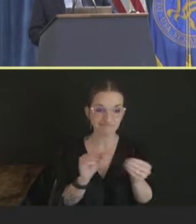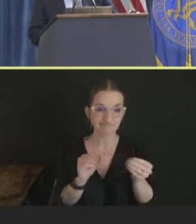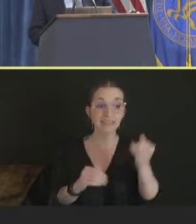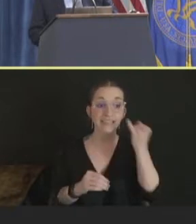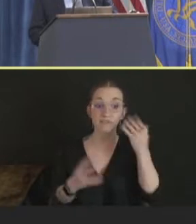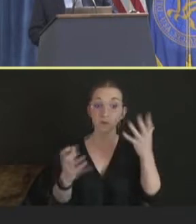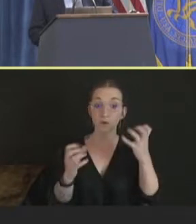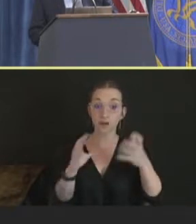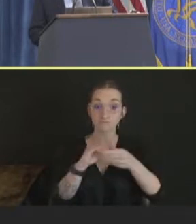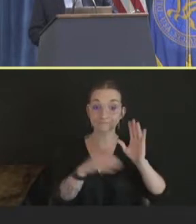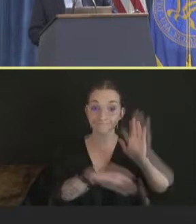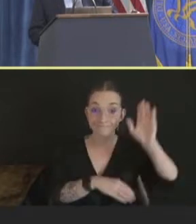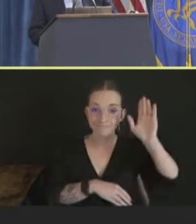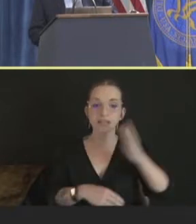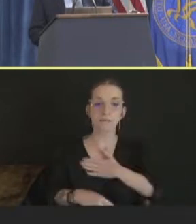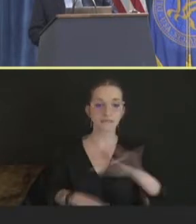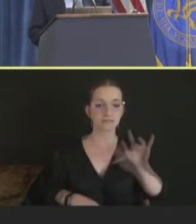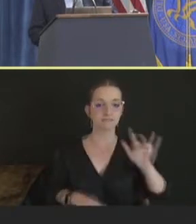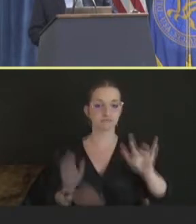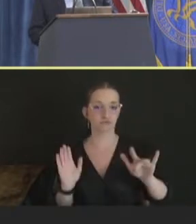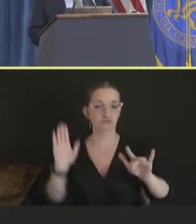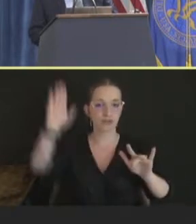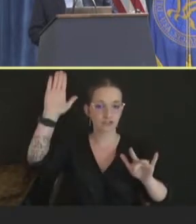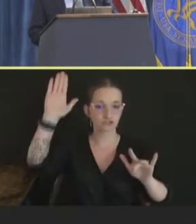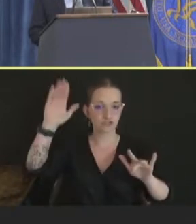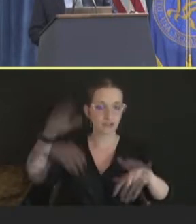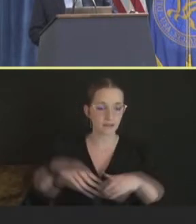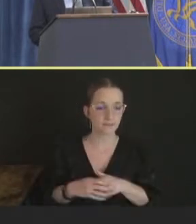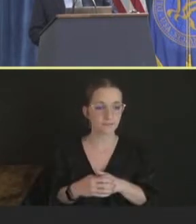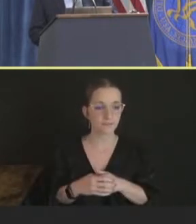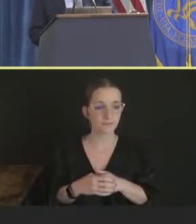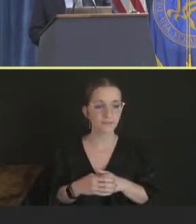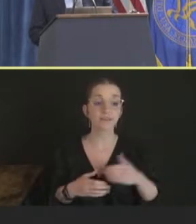During discussion, I asked that all members and speakers identify themselves before speaking